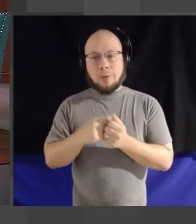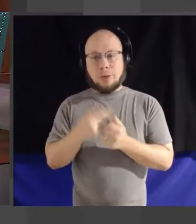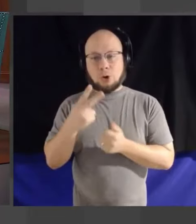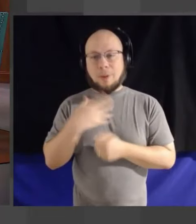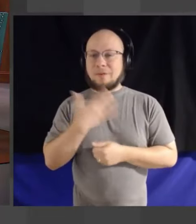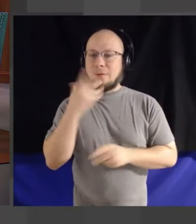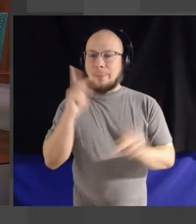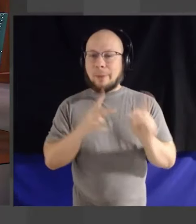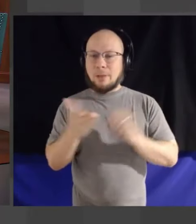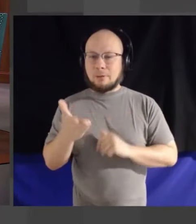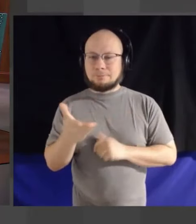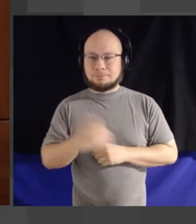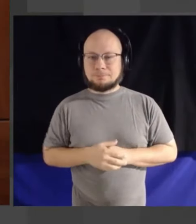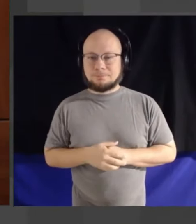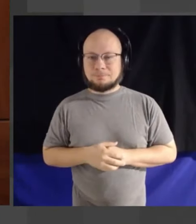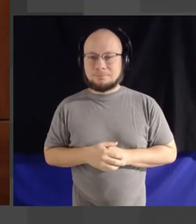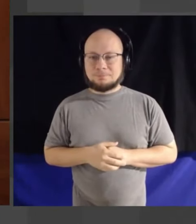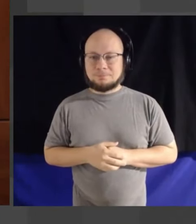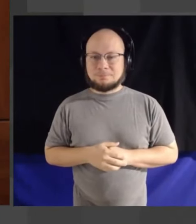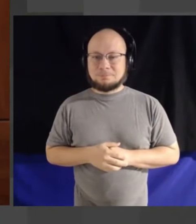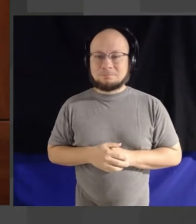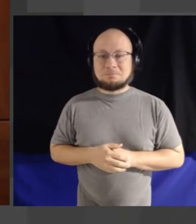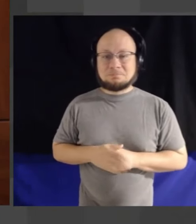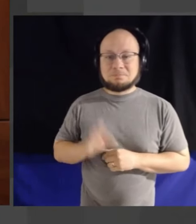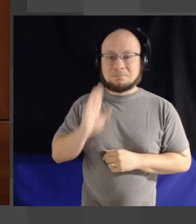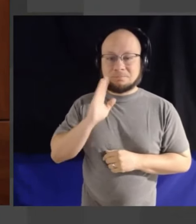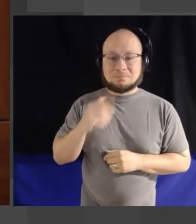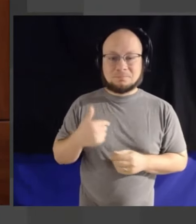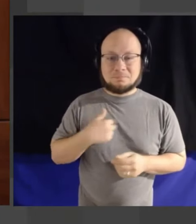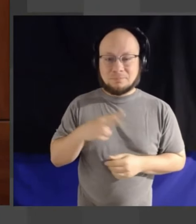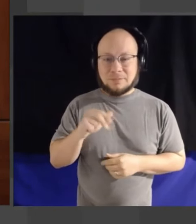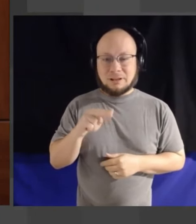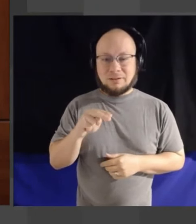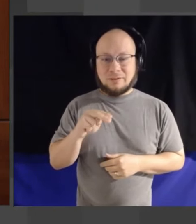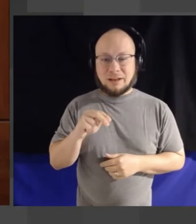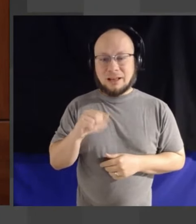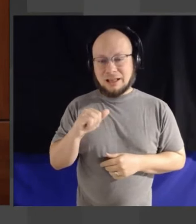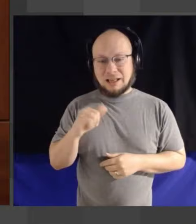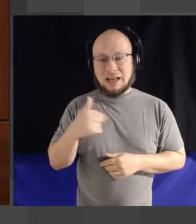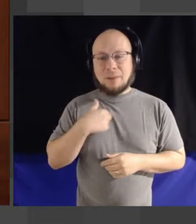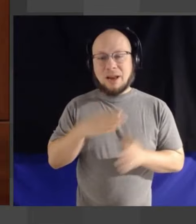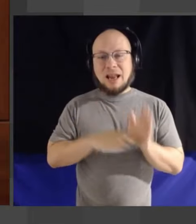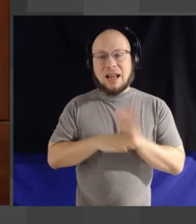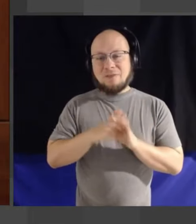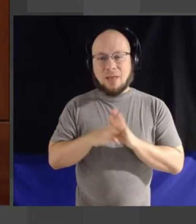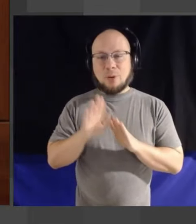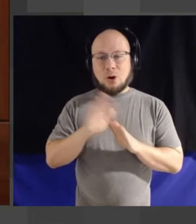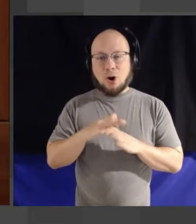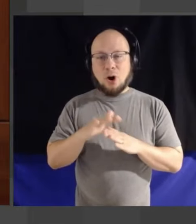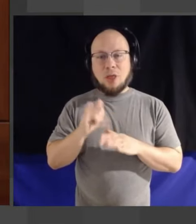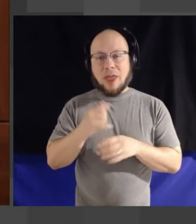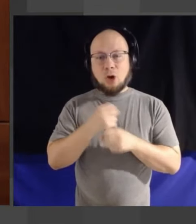HELLO. I'M, QUINN HEAD OF THE MARKETPLACE PARTNER PROGRAM. AND I'M JOINED BY TWO OF MY FAVORITE PEOPLE. HOW ABOUT YOU GUYS INTRODUCE YOURSELVES? HI.